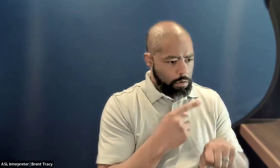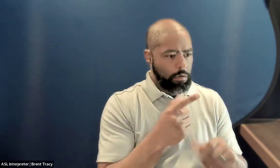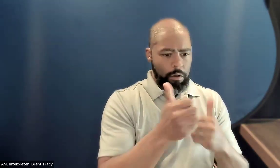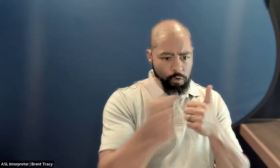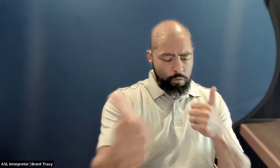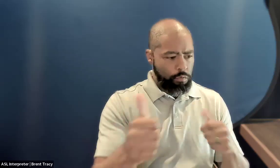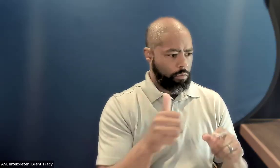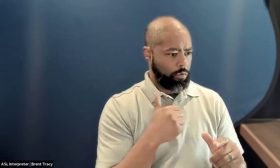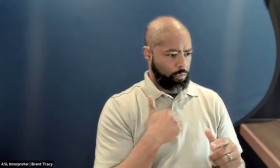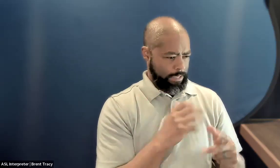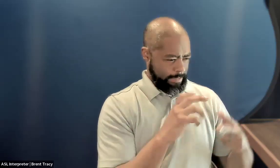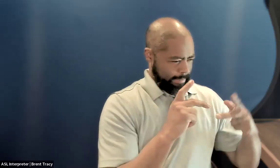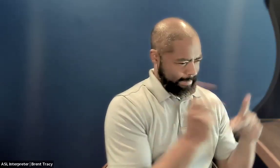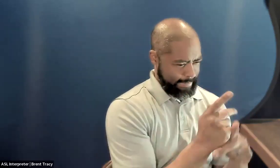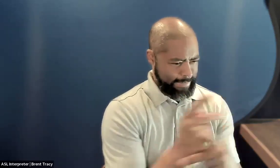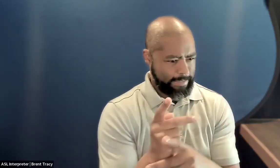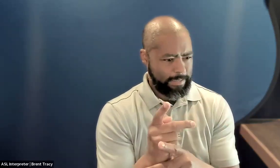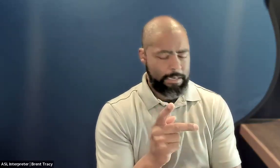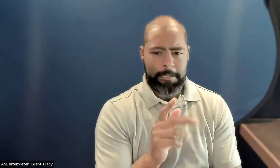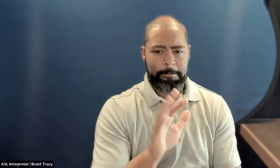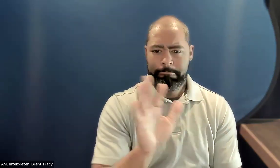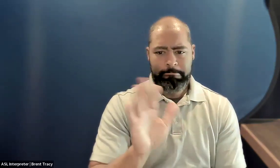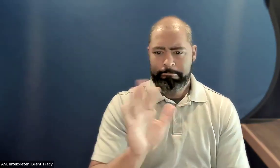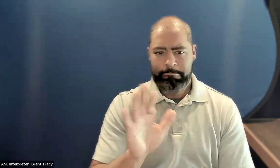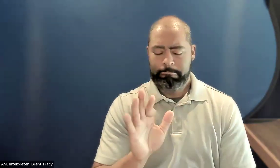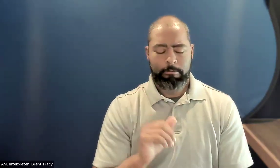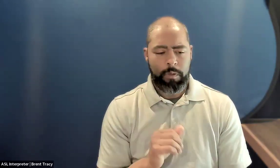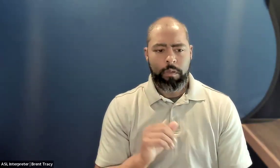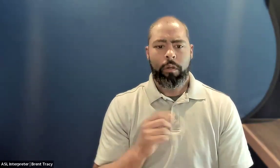available resources that would allow for an easy way to track